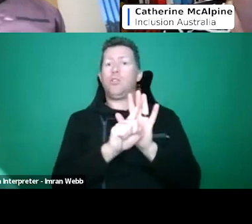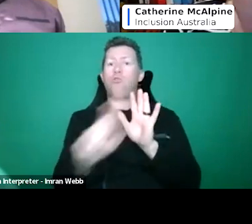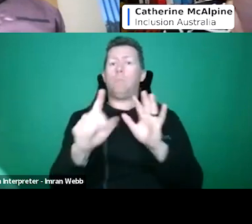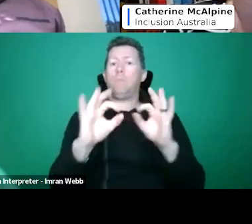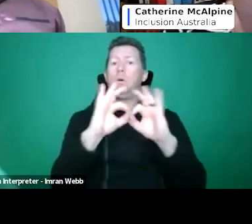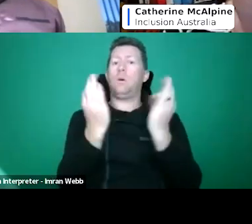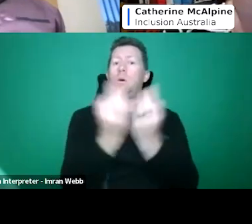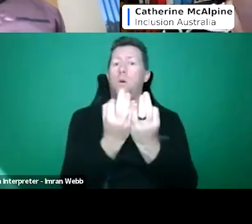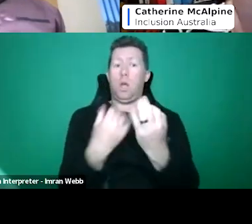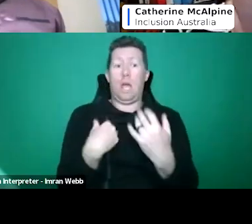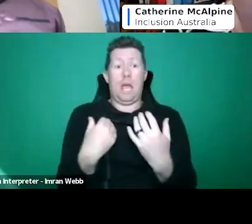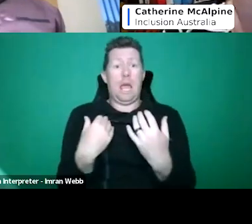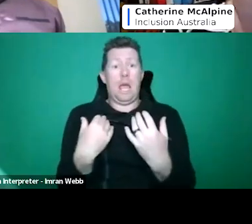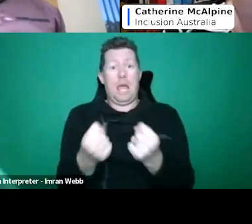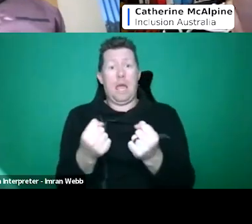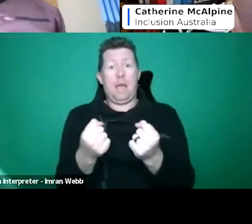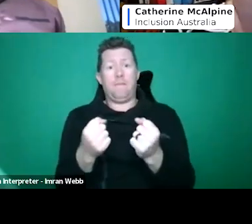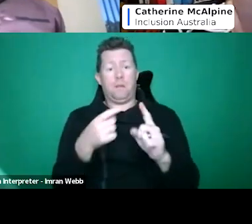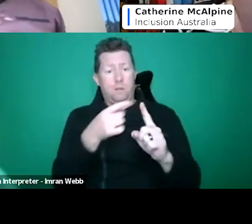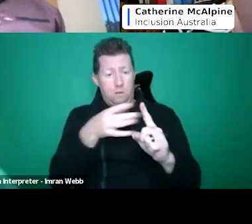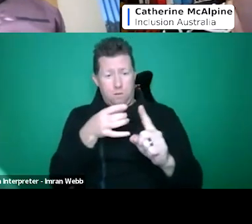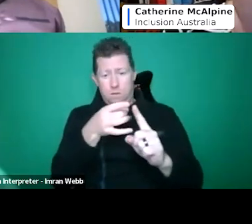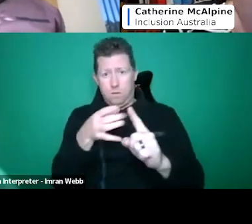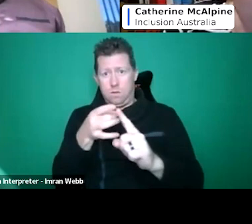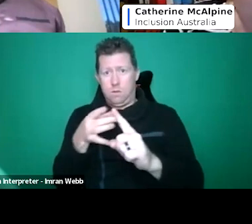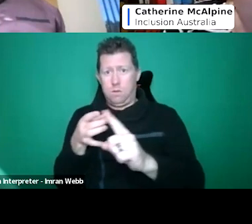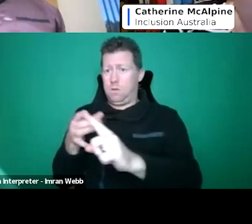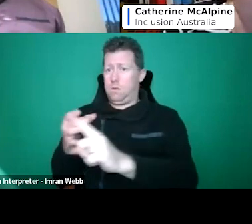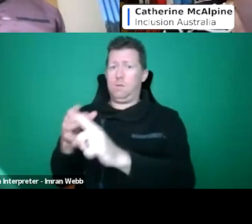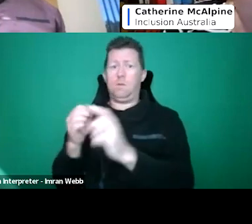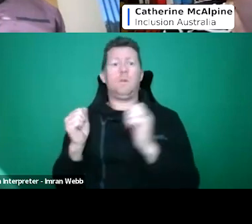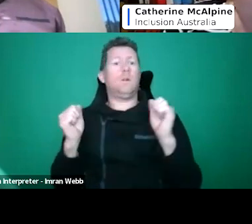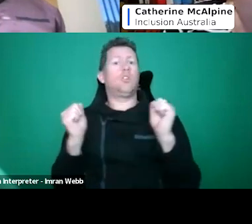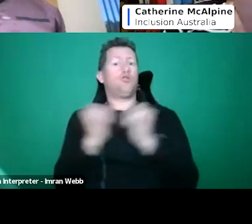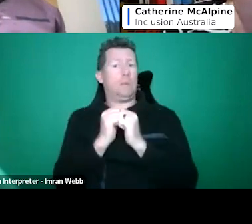we have actually got a specific agreement in relation to the National Disability